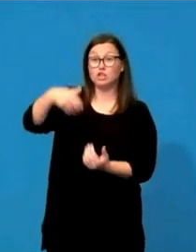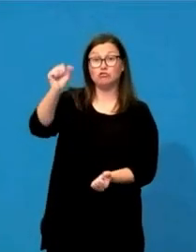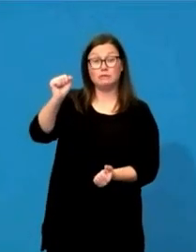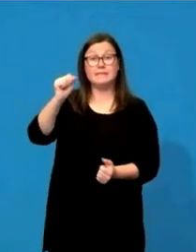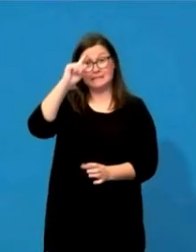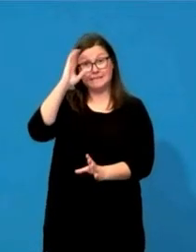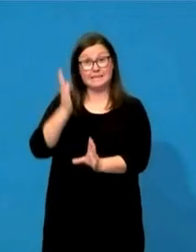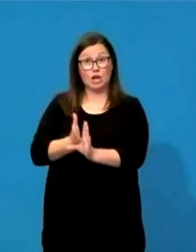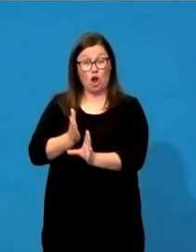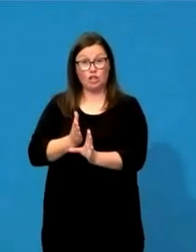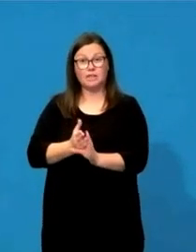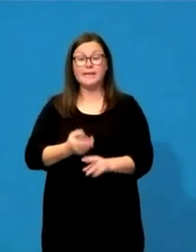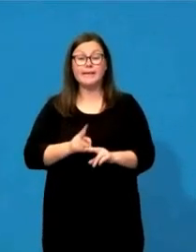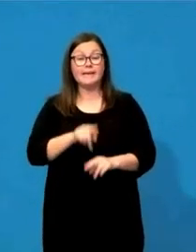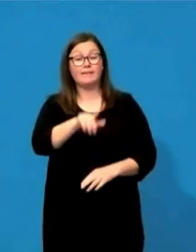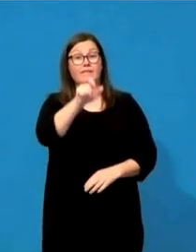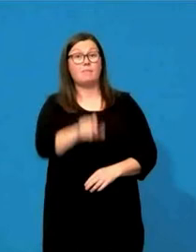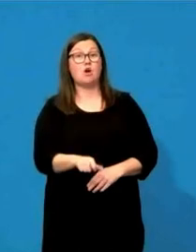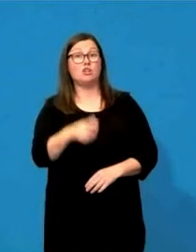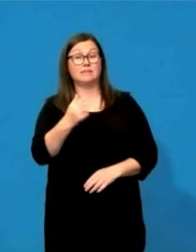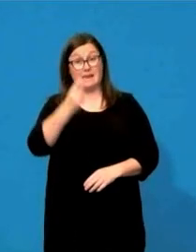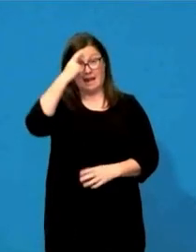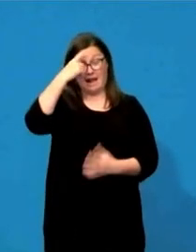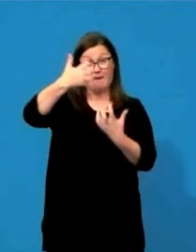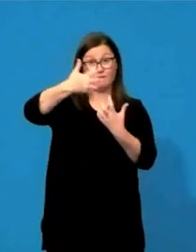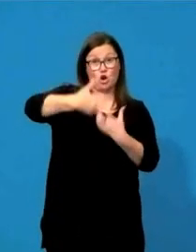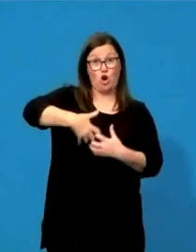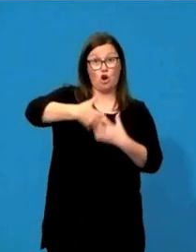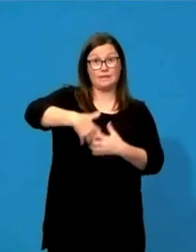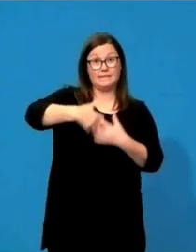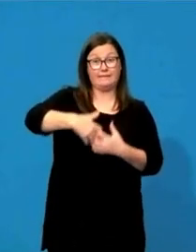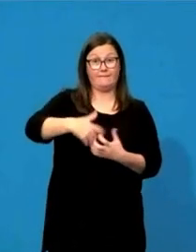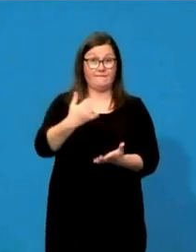cognitive impairment, but your place is predictable, you know how life works and you